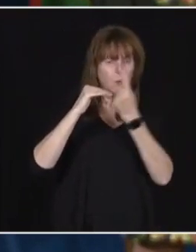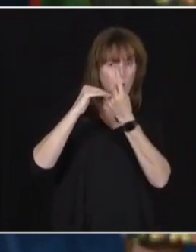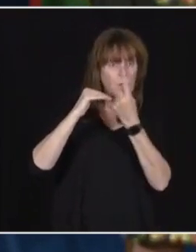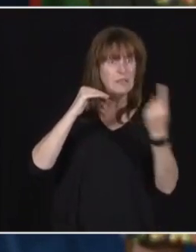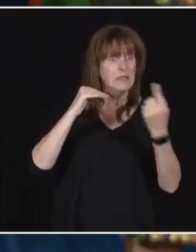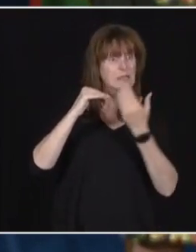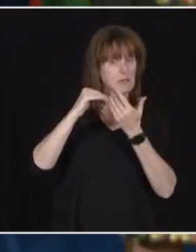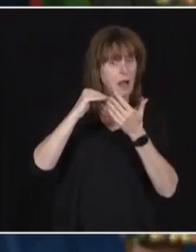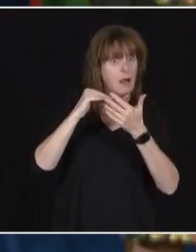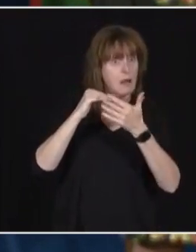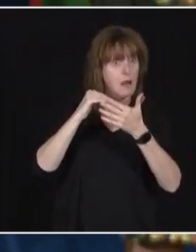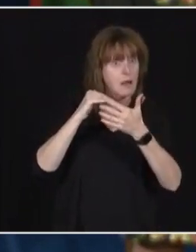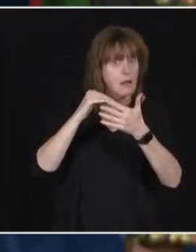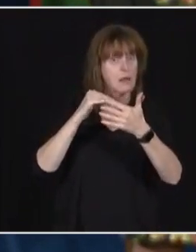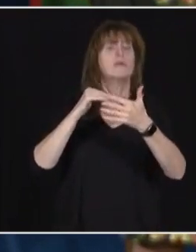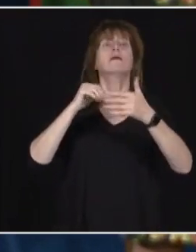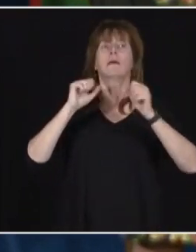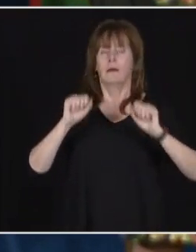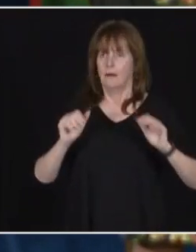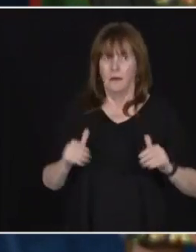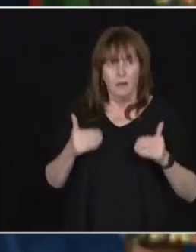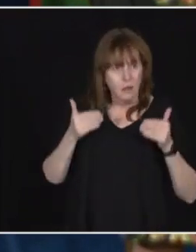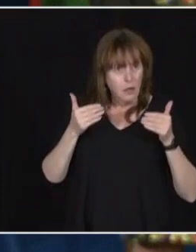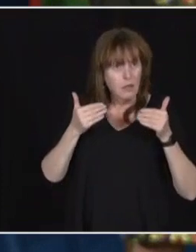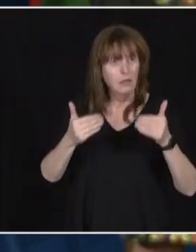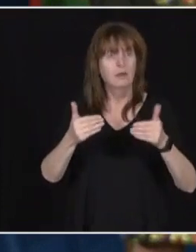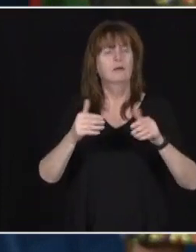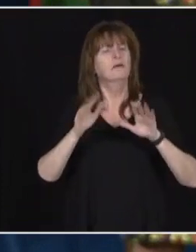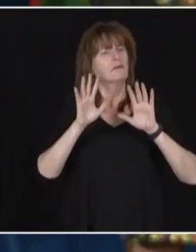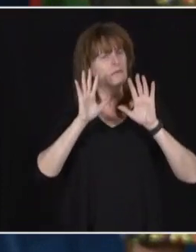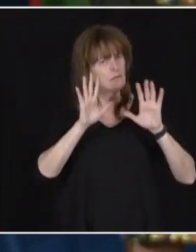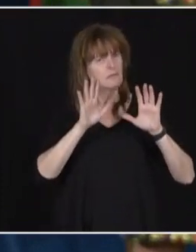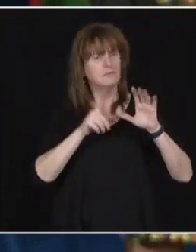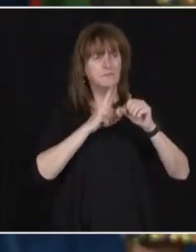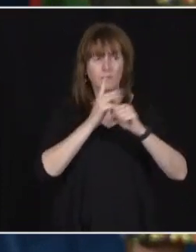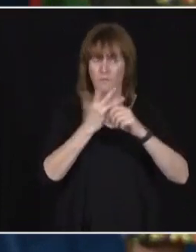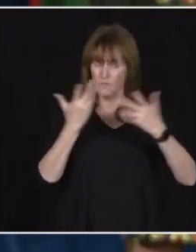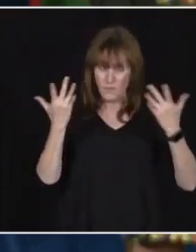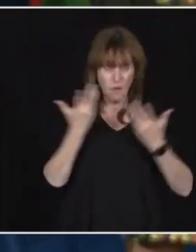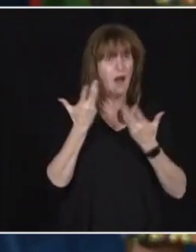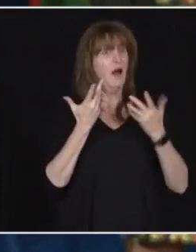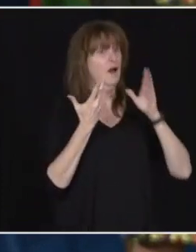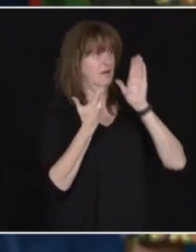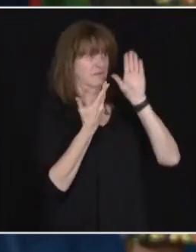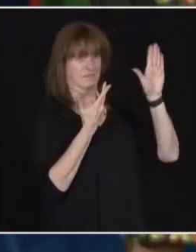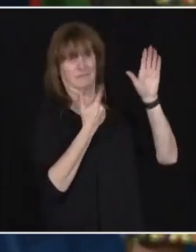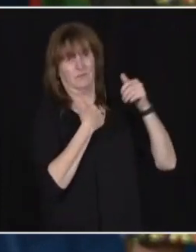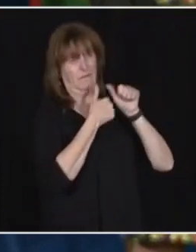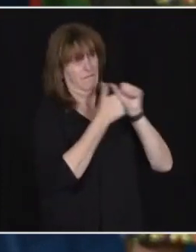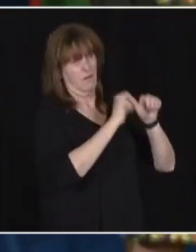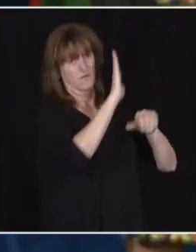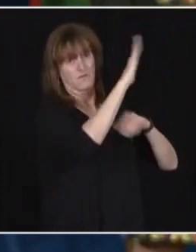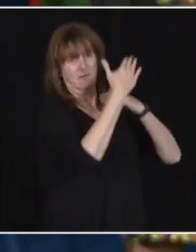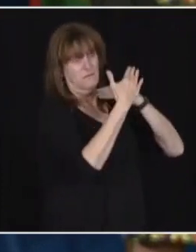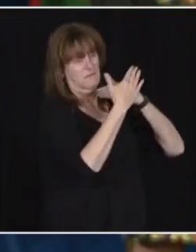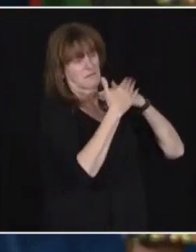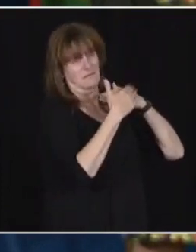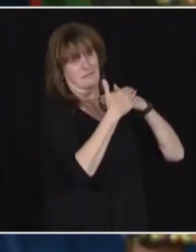we see a downward trend, not just for a few days but over a couple of weeks, then we will be able to make a move.